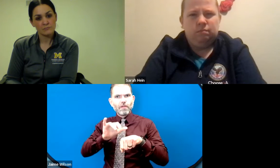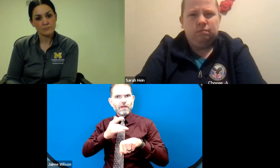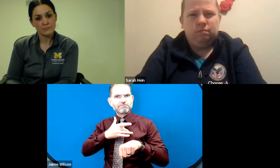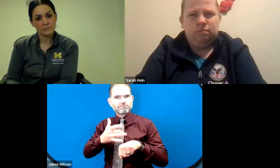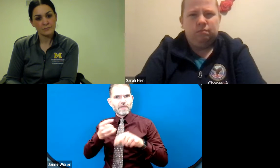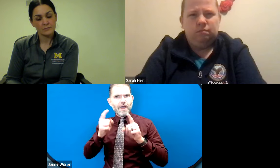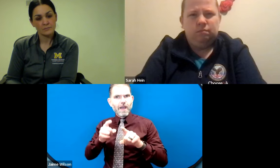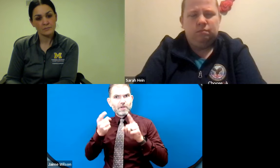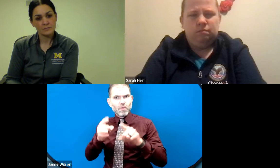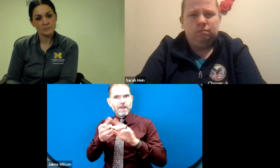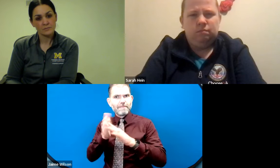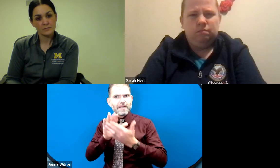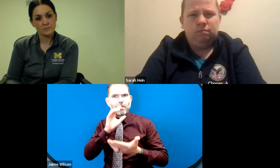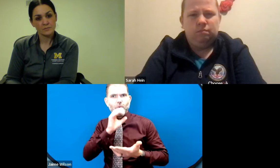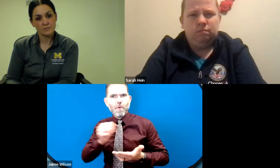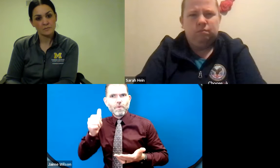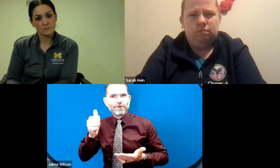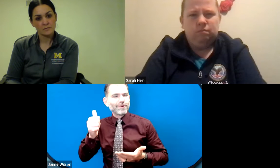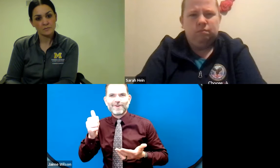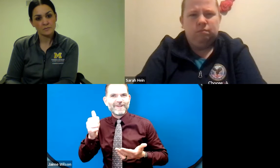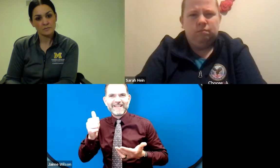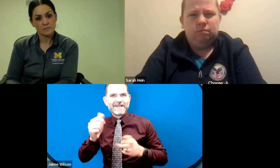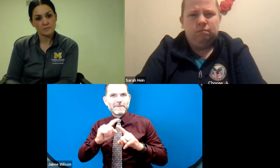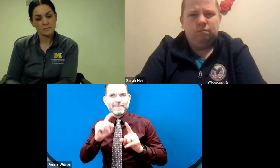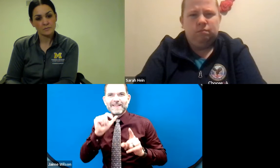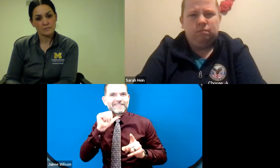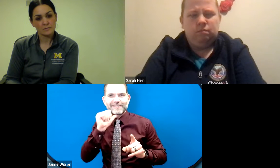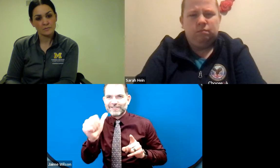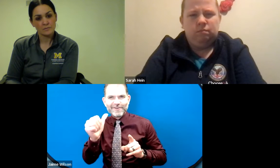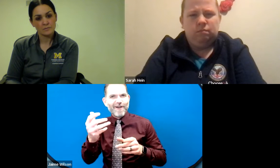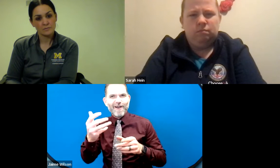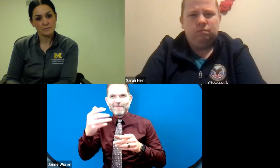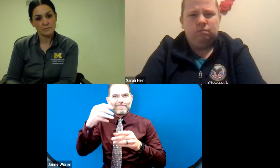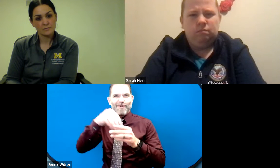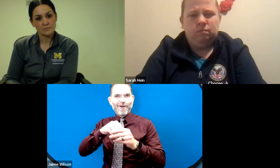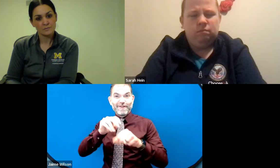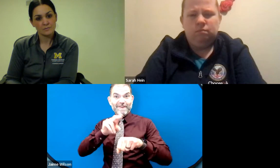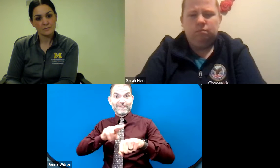ASL Interpreter: that dementia is a normal process of aging. ASL Interpreter: but it's not